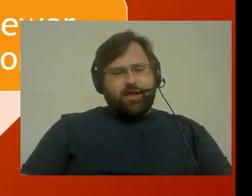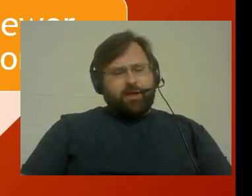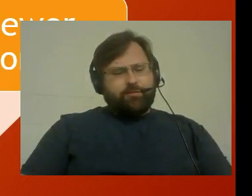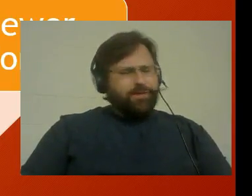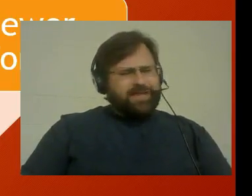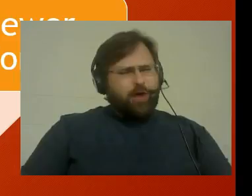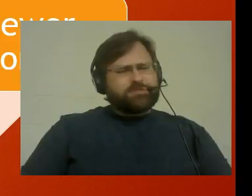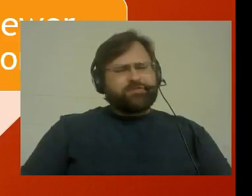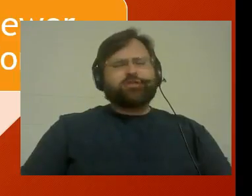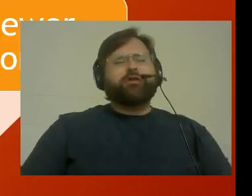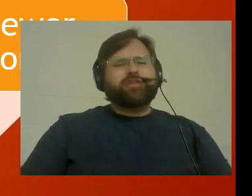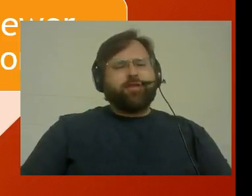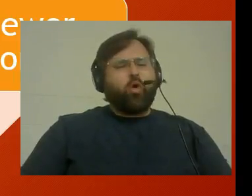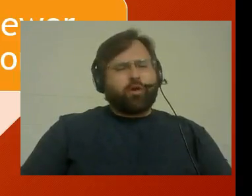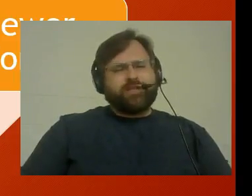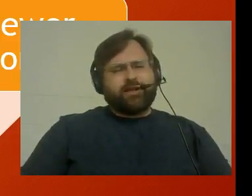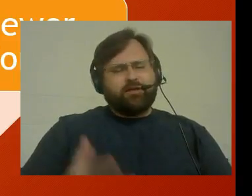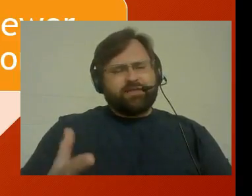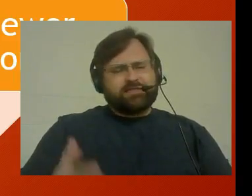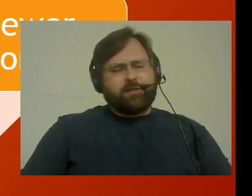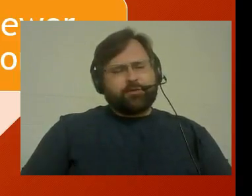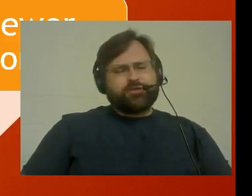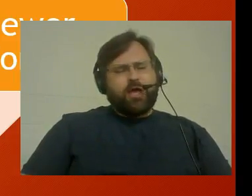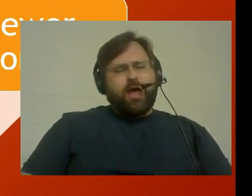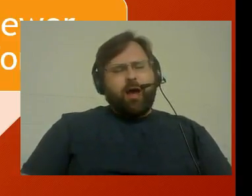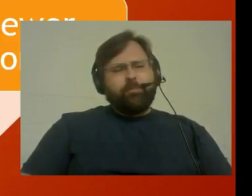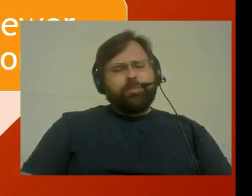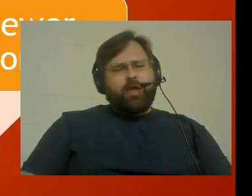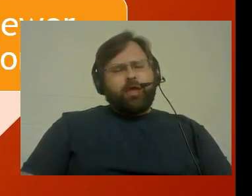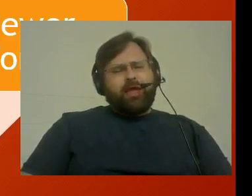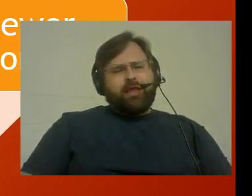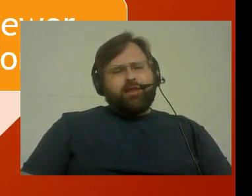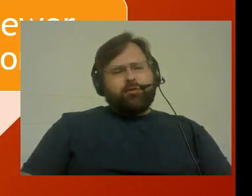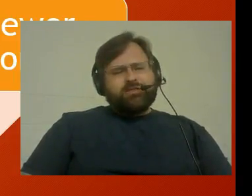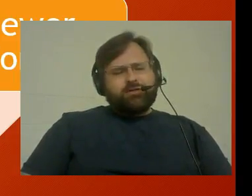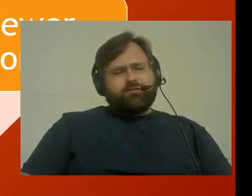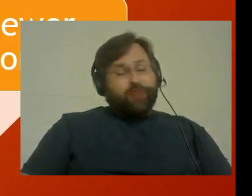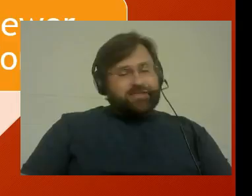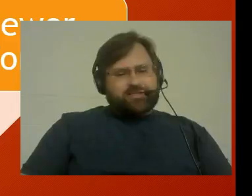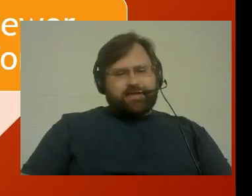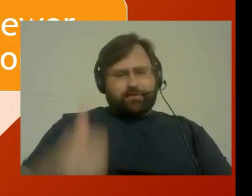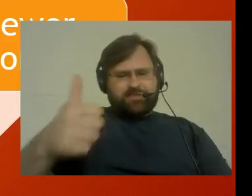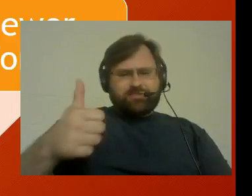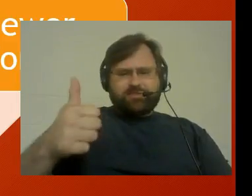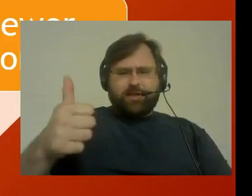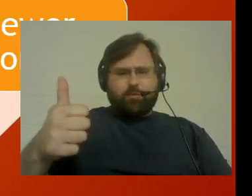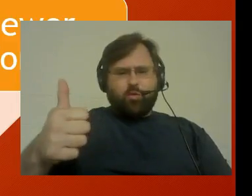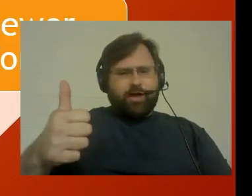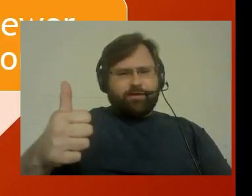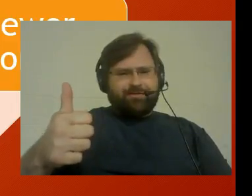perhaps it helps to first understand the origin of these numbers in the original French sign language this was the number one